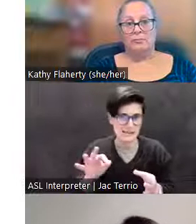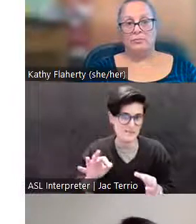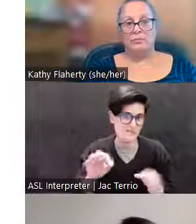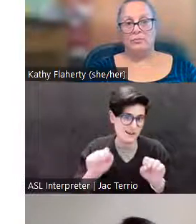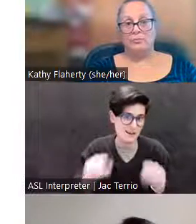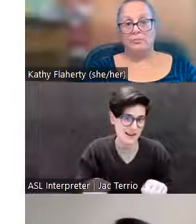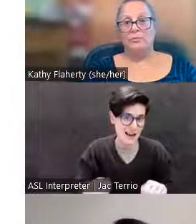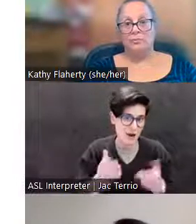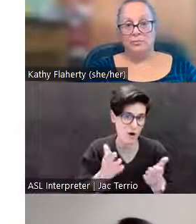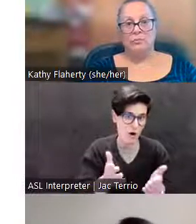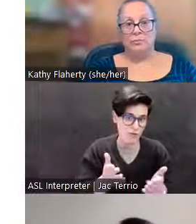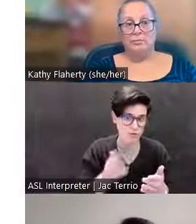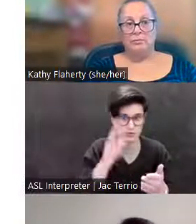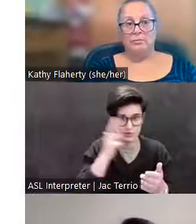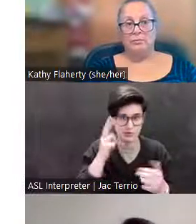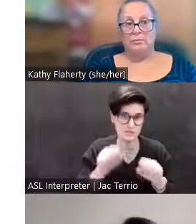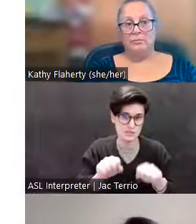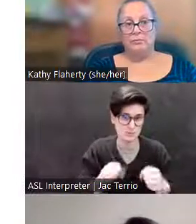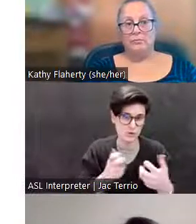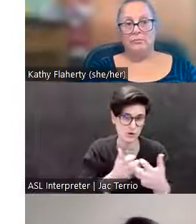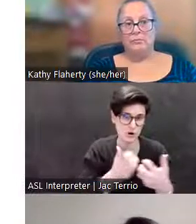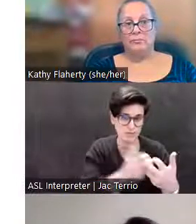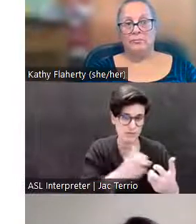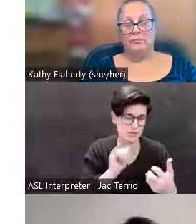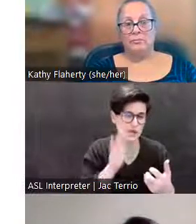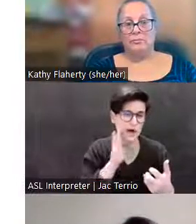eliminate or 15:26:39 reduce threat. And so you know it's